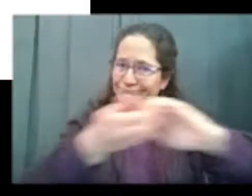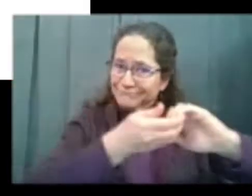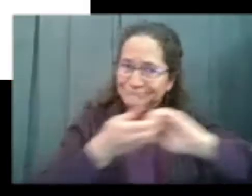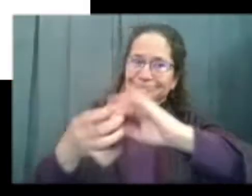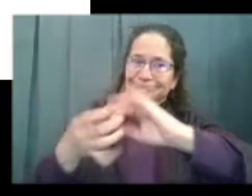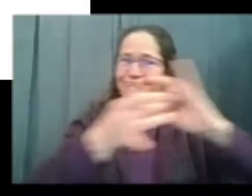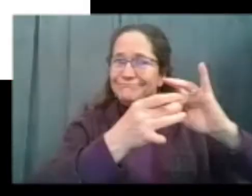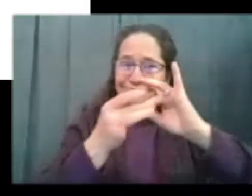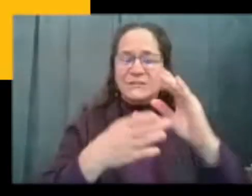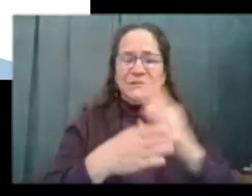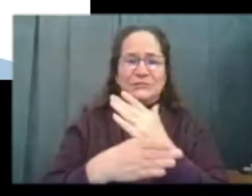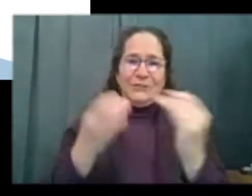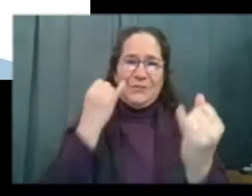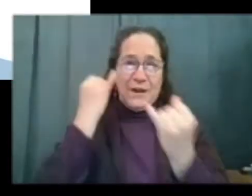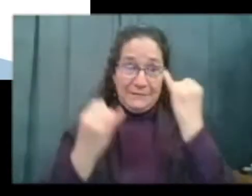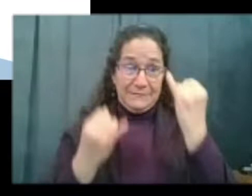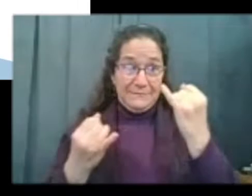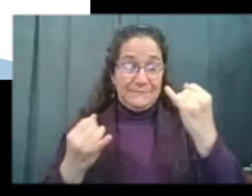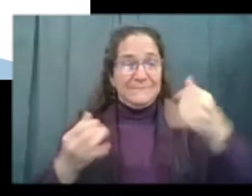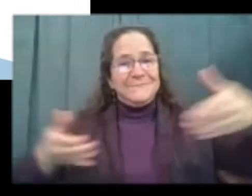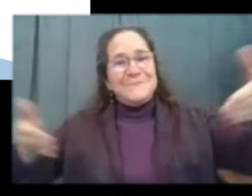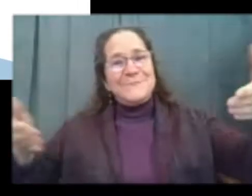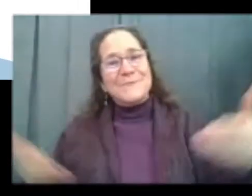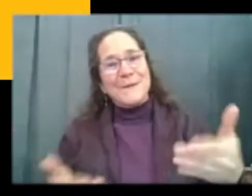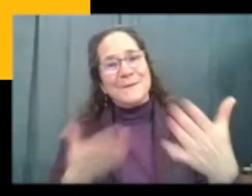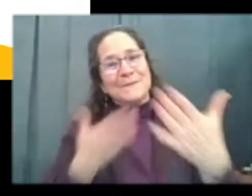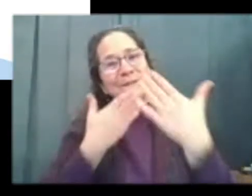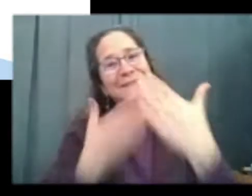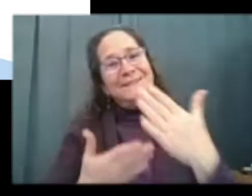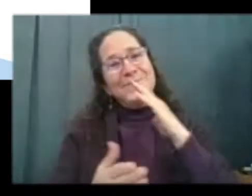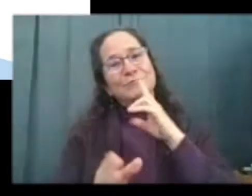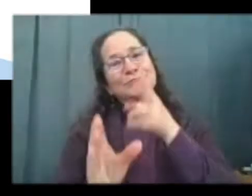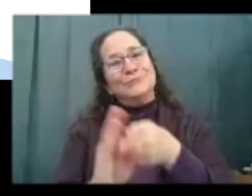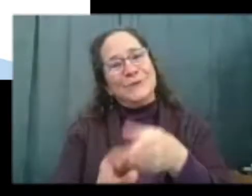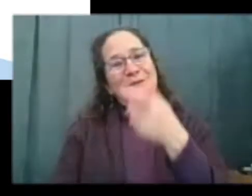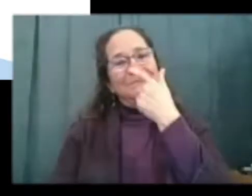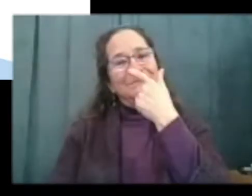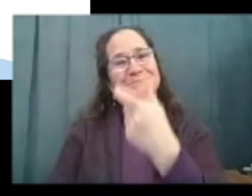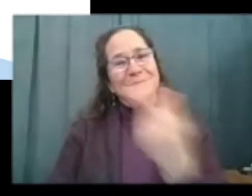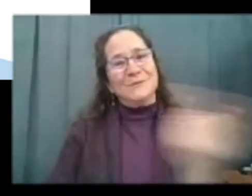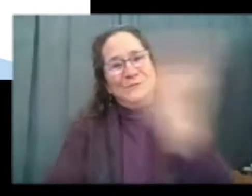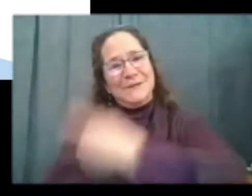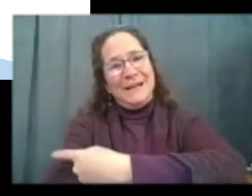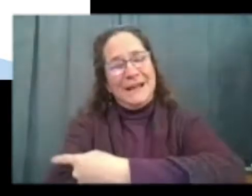Welcome to today's